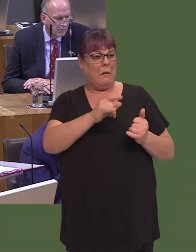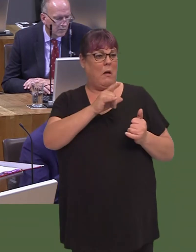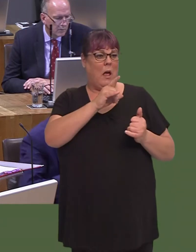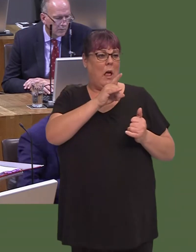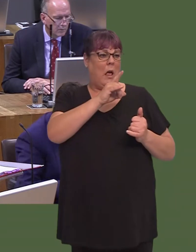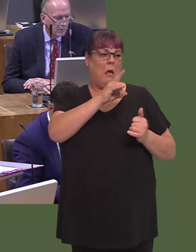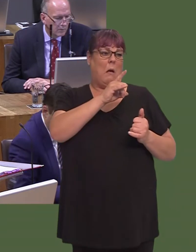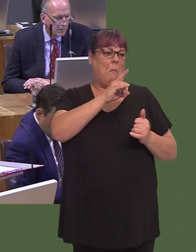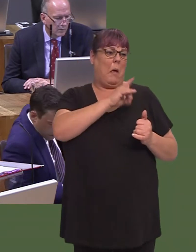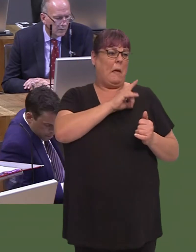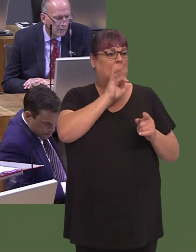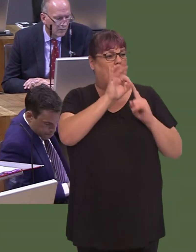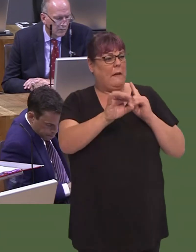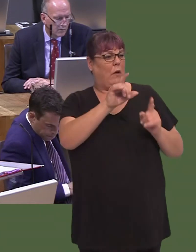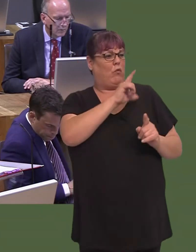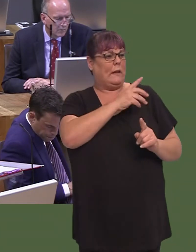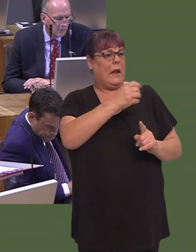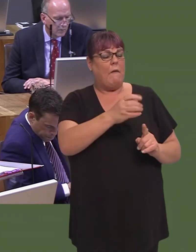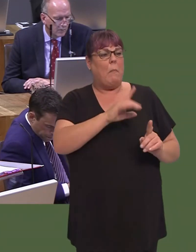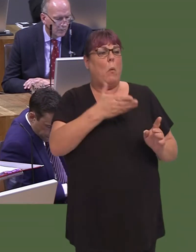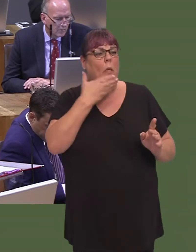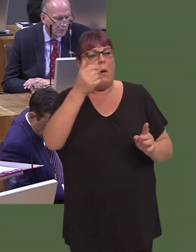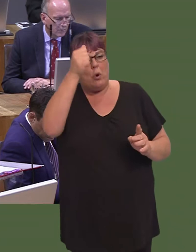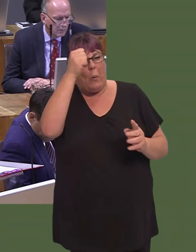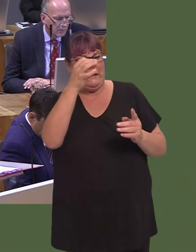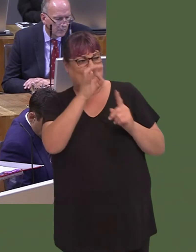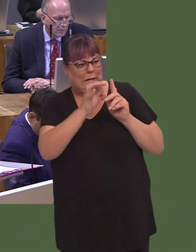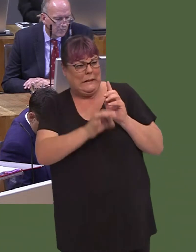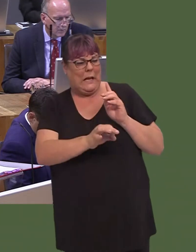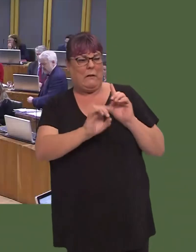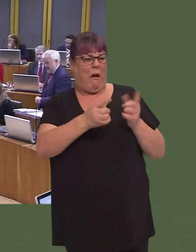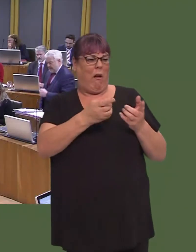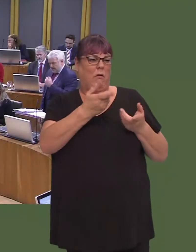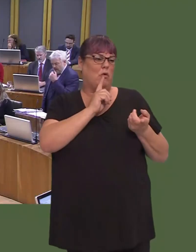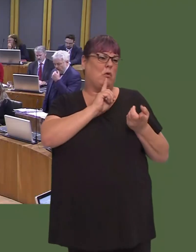Now, to me, that is the point where a second referendum becomes something that would need